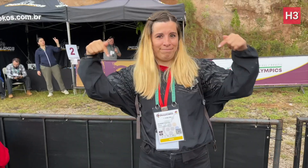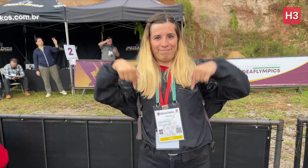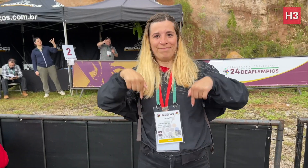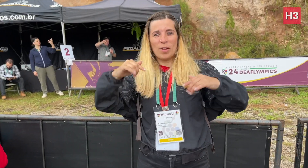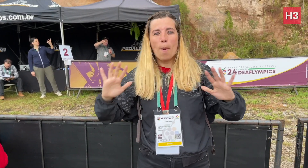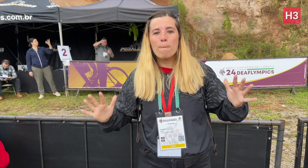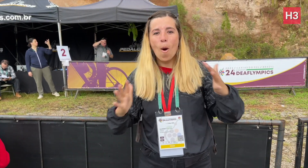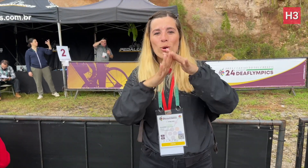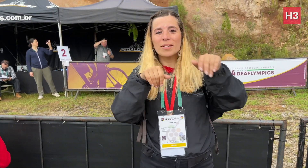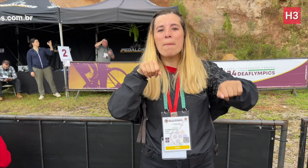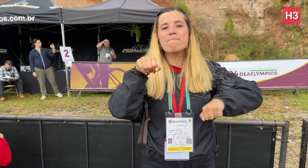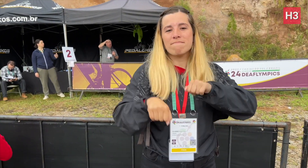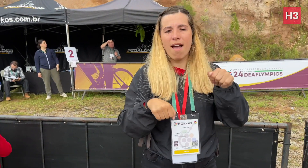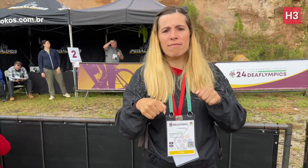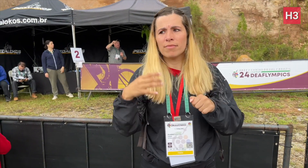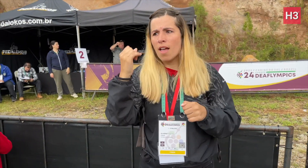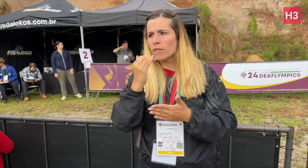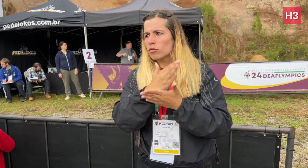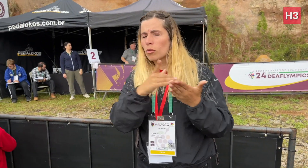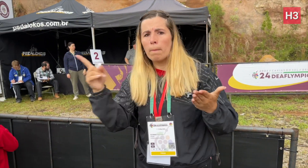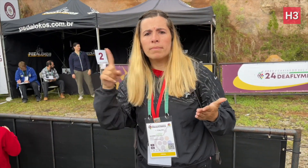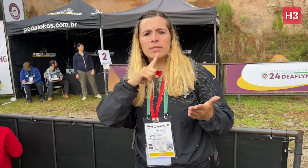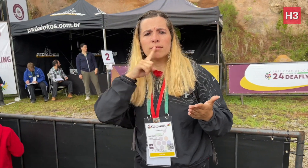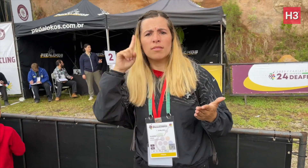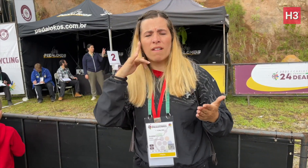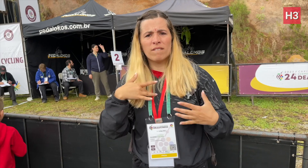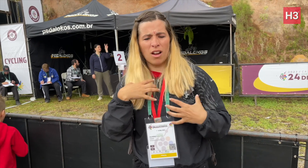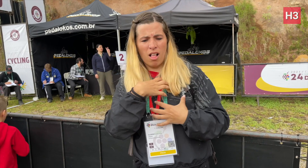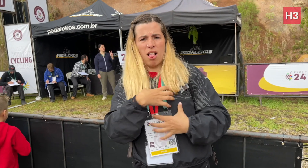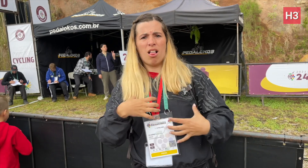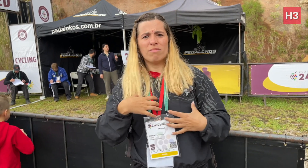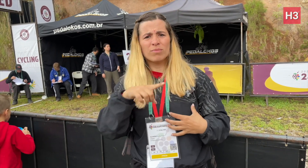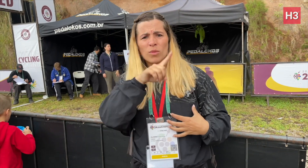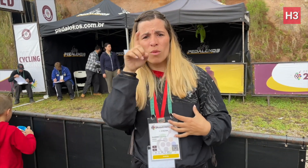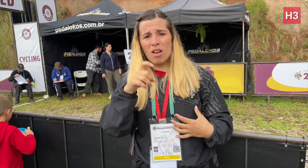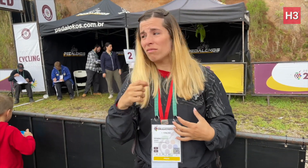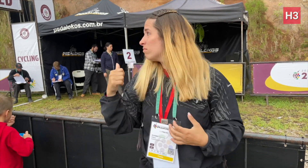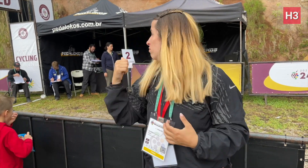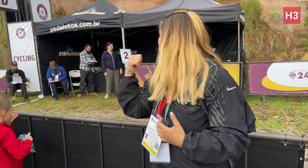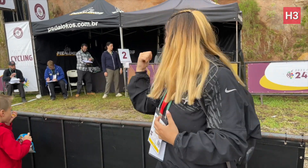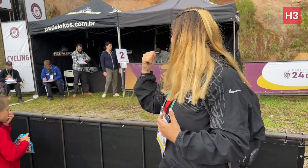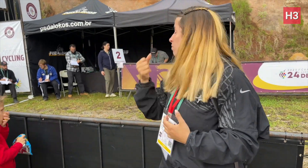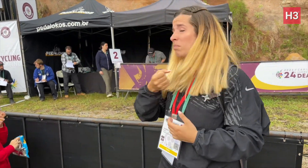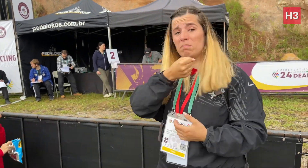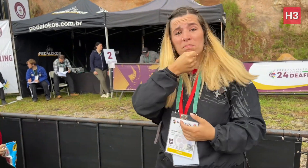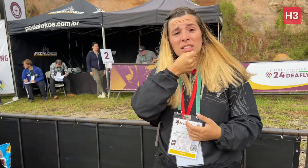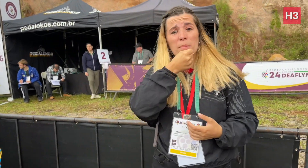We’re here at the Mountain Bike event. We have some complaints from Deaf athletes